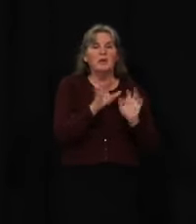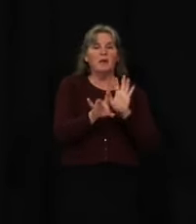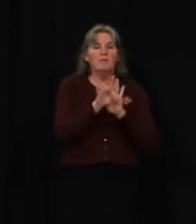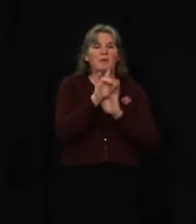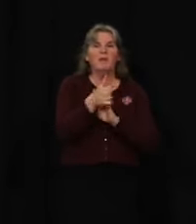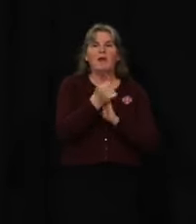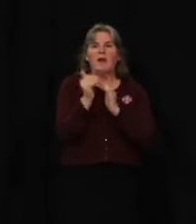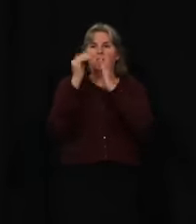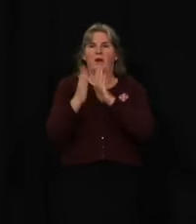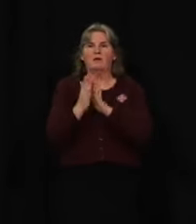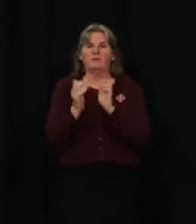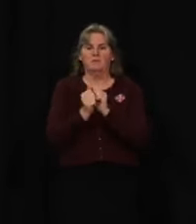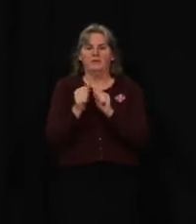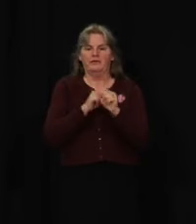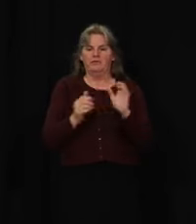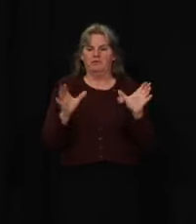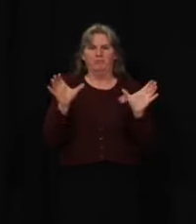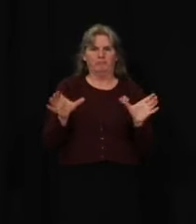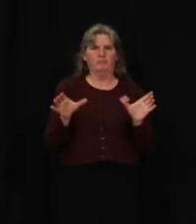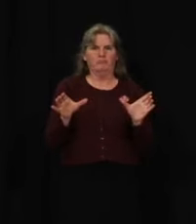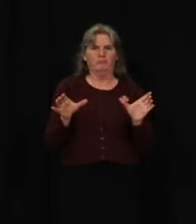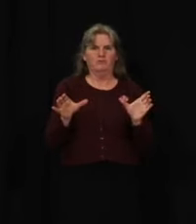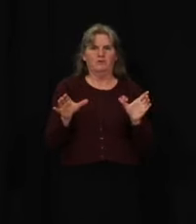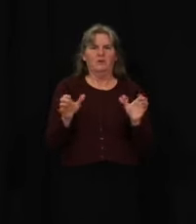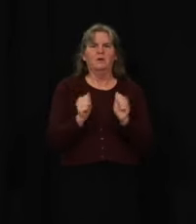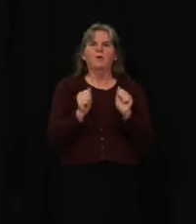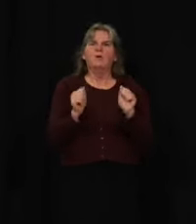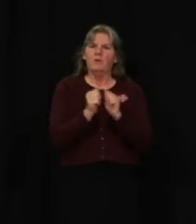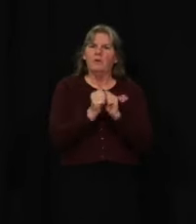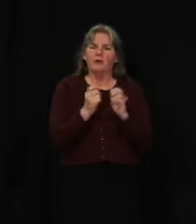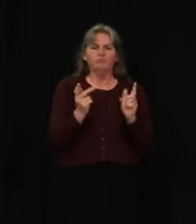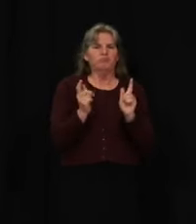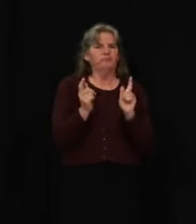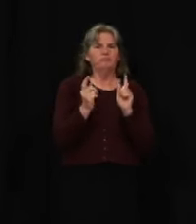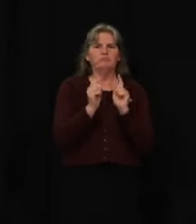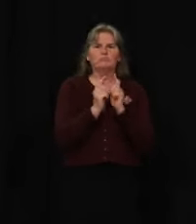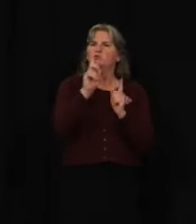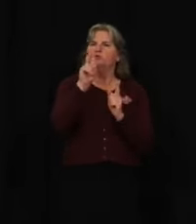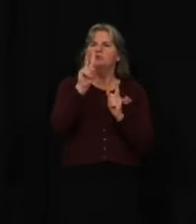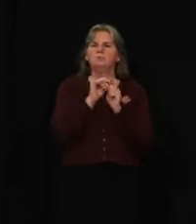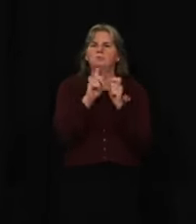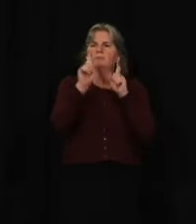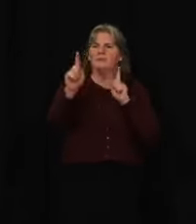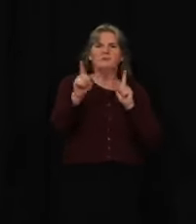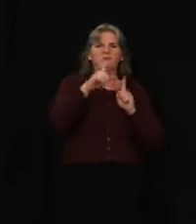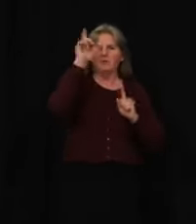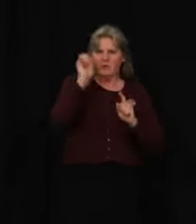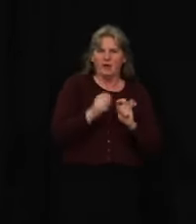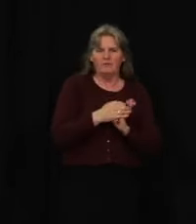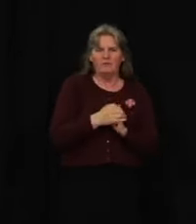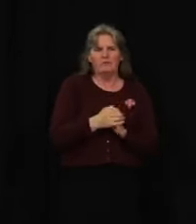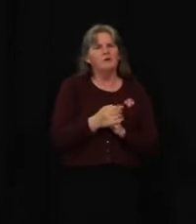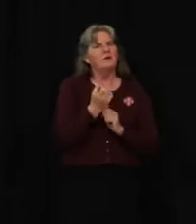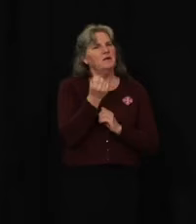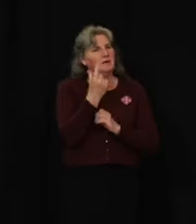one other household to spend time with without physically distancing. Both households naturally have